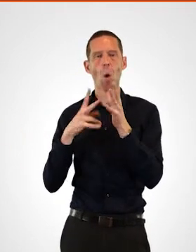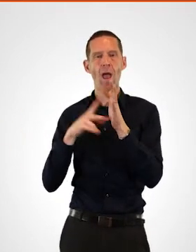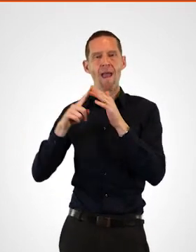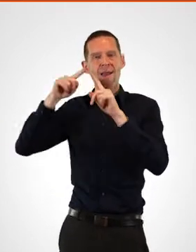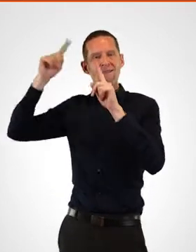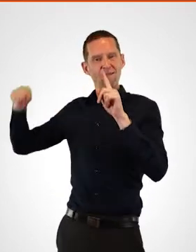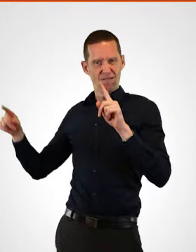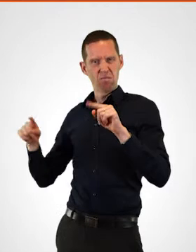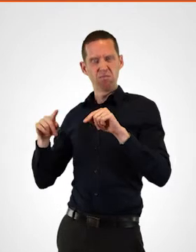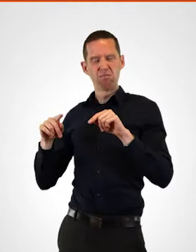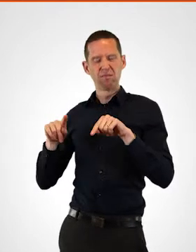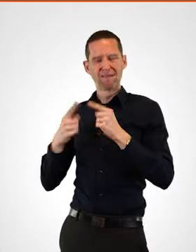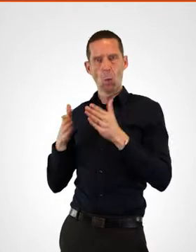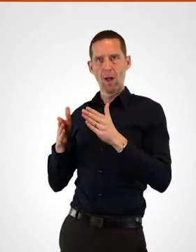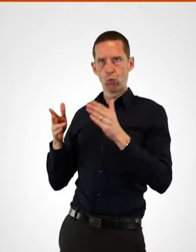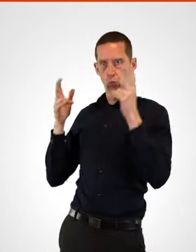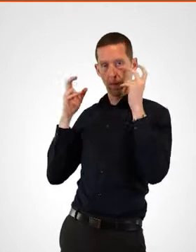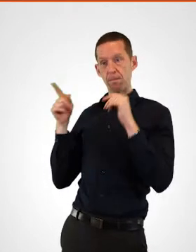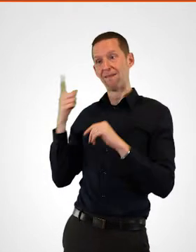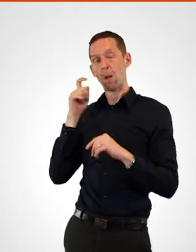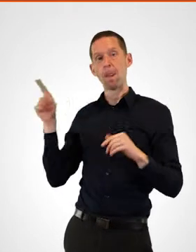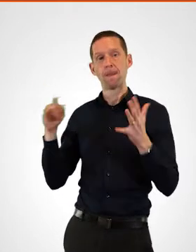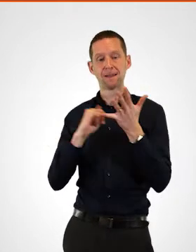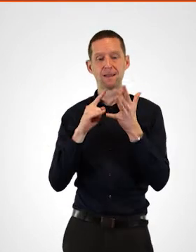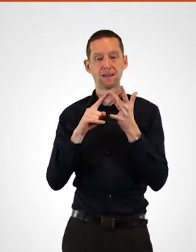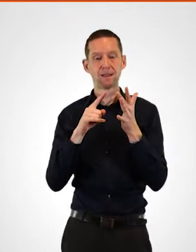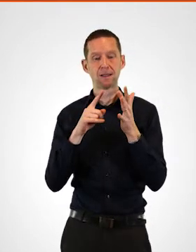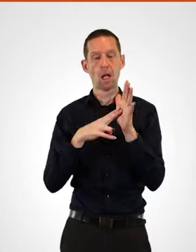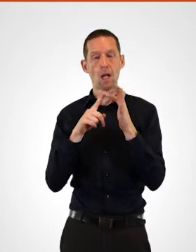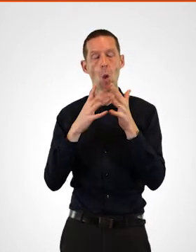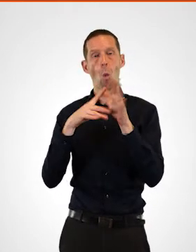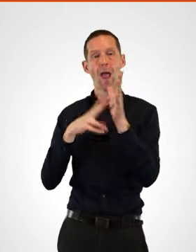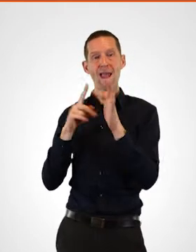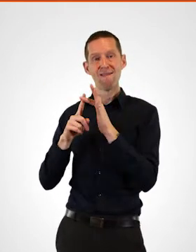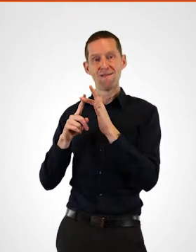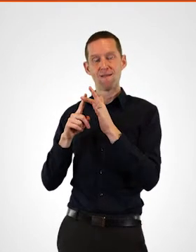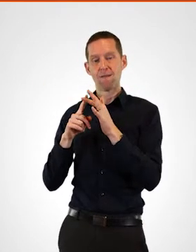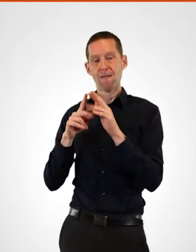and she found that the sine wave form of representing the sounds